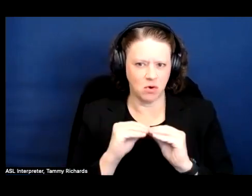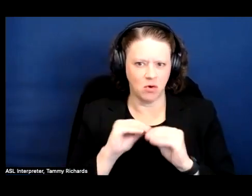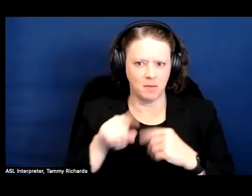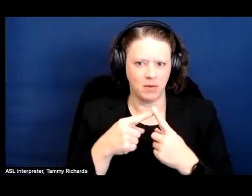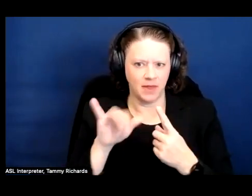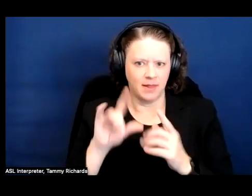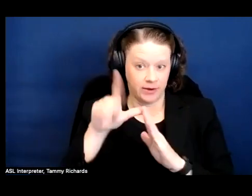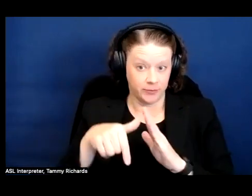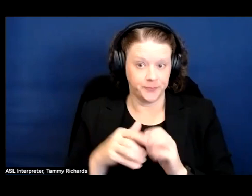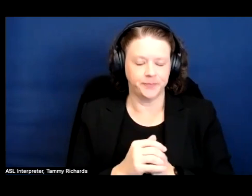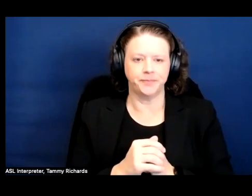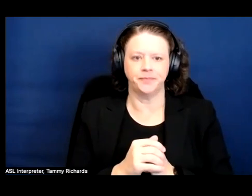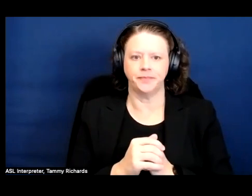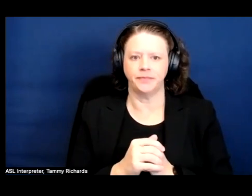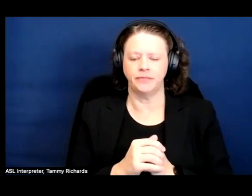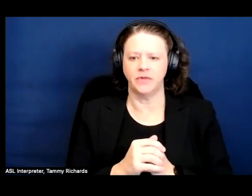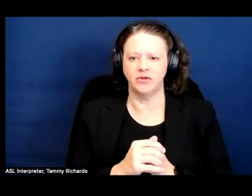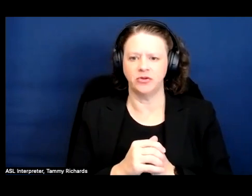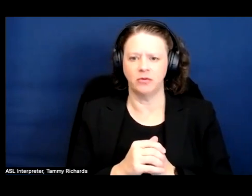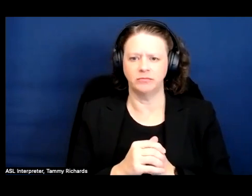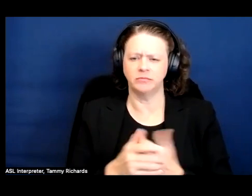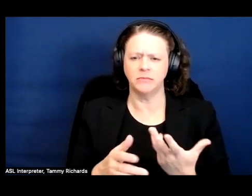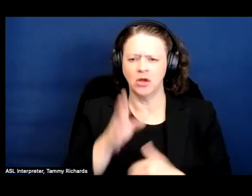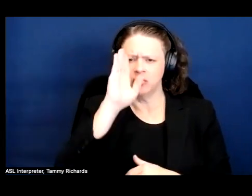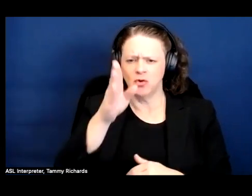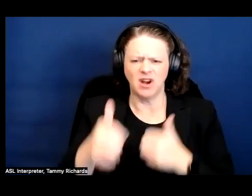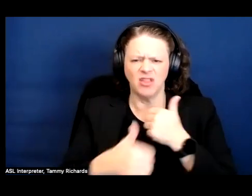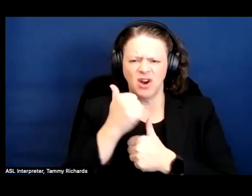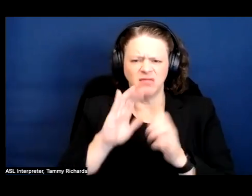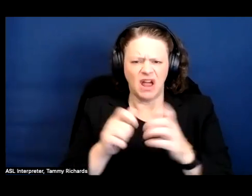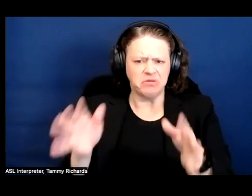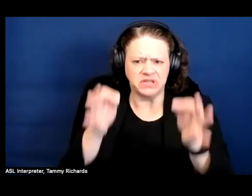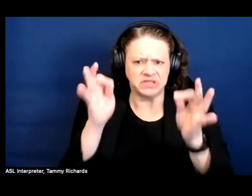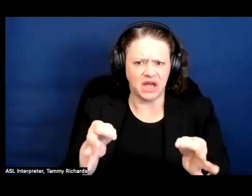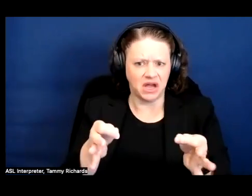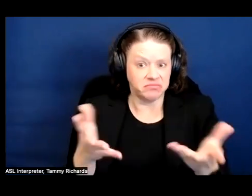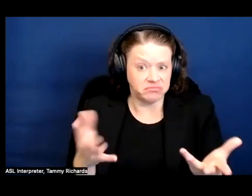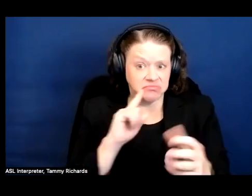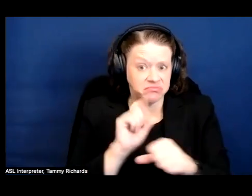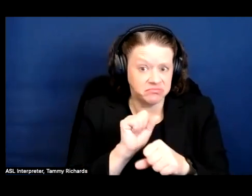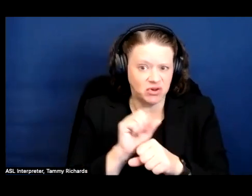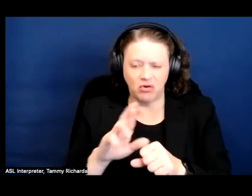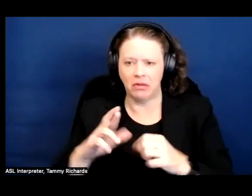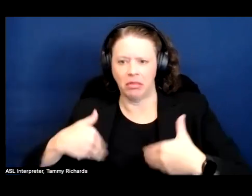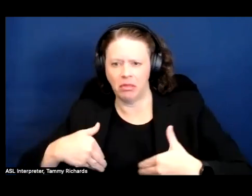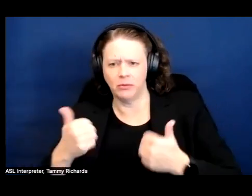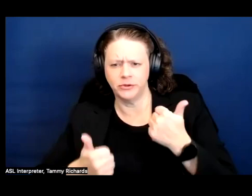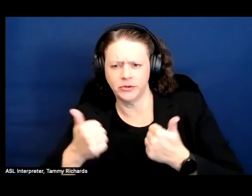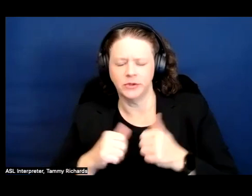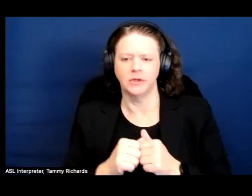Emotional support animals don't really require any training at all because providing comfort and love is what animals do.